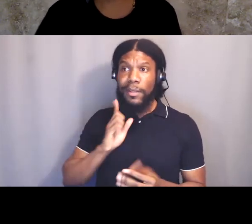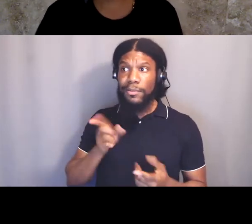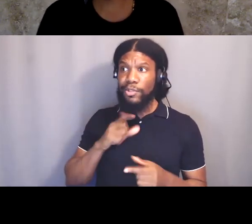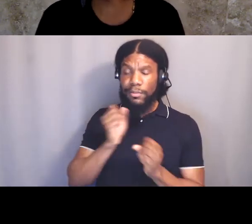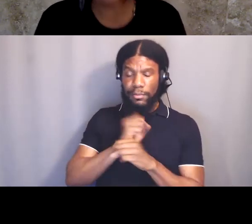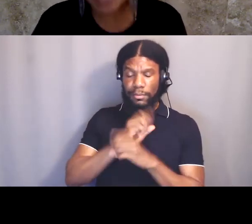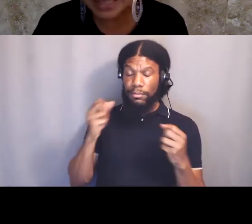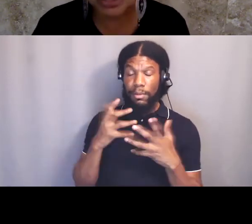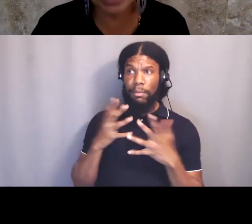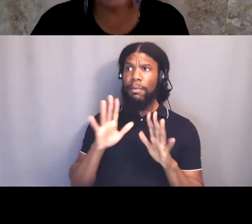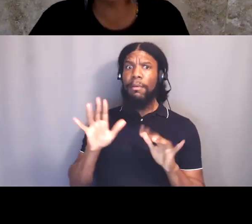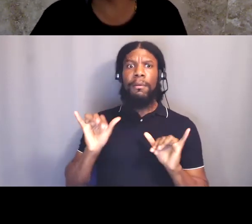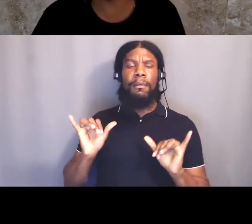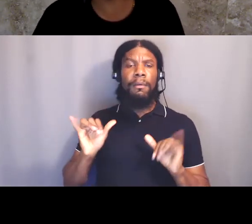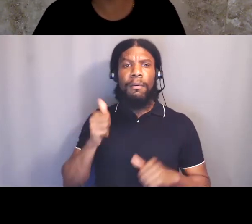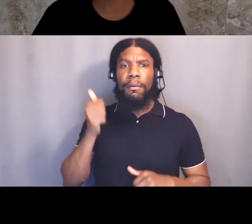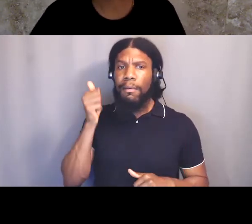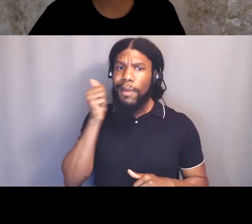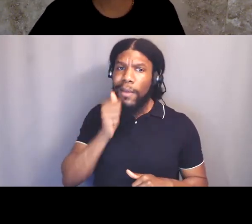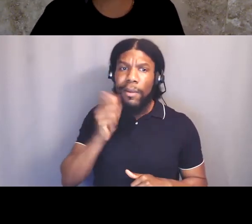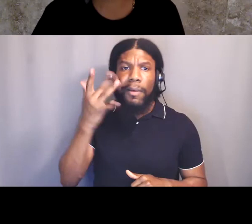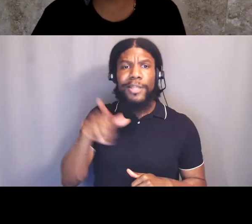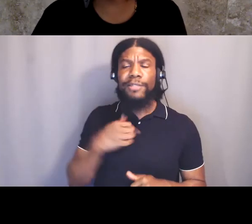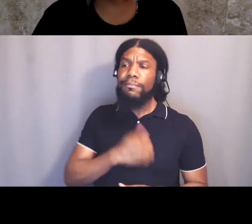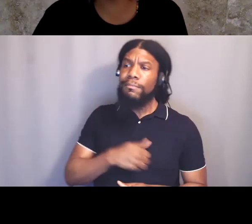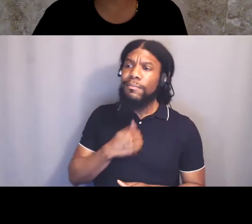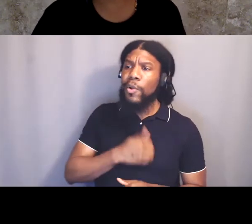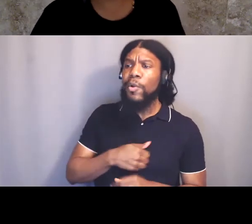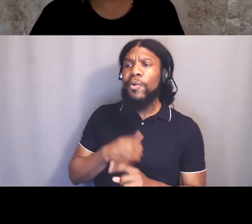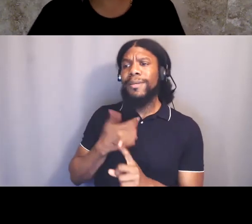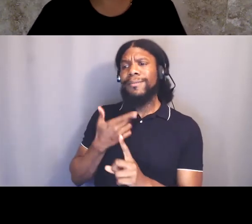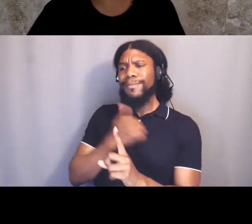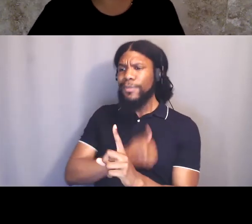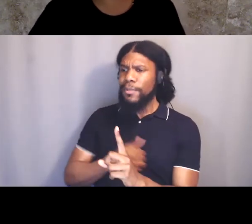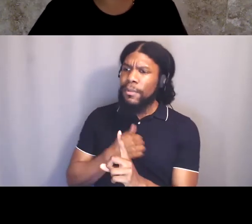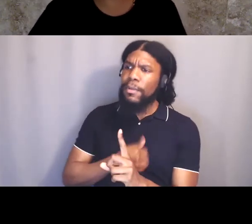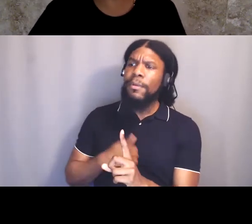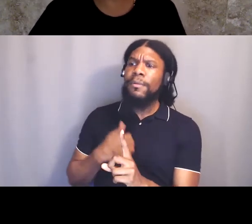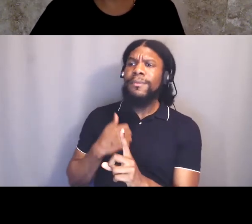where she apologizes to him for not having physically intervened.